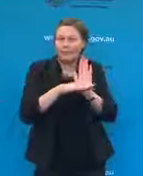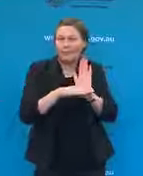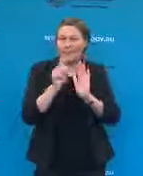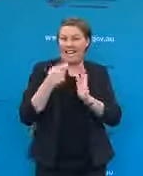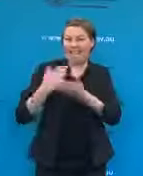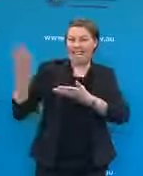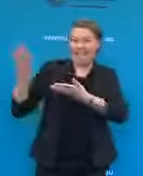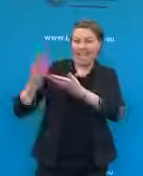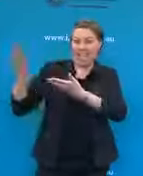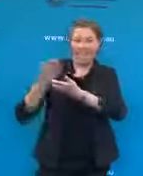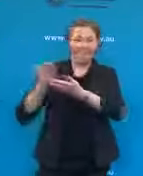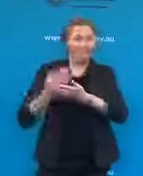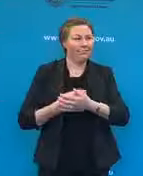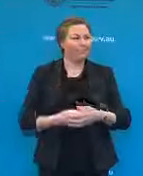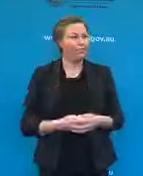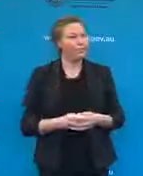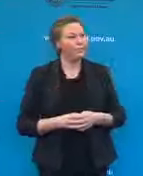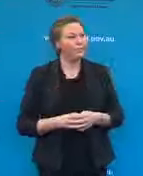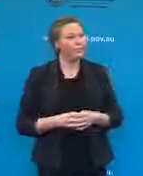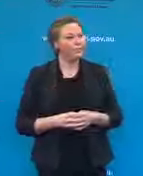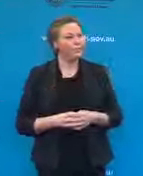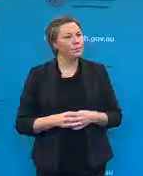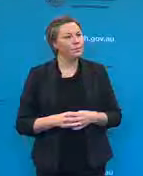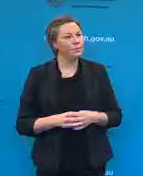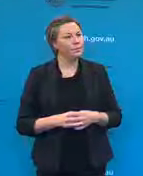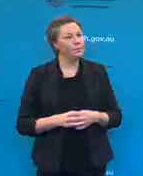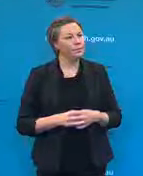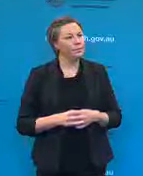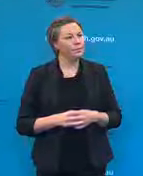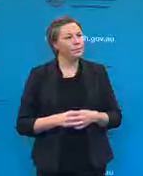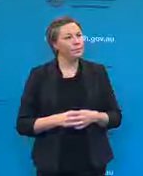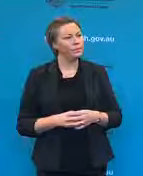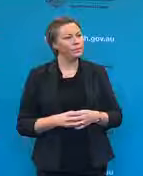Reporter: Is there any evidence in the fall of estimated death rate as of yet, do we see any evidence of that at all?